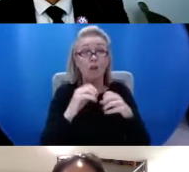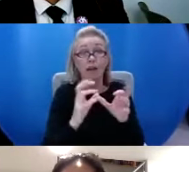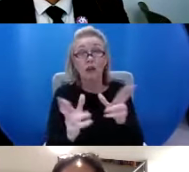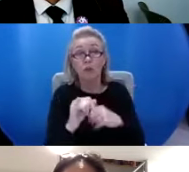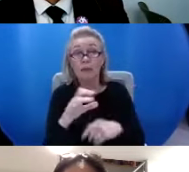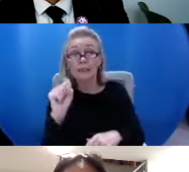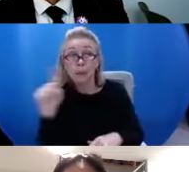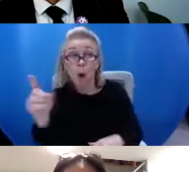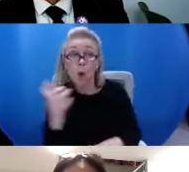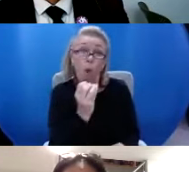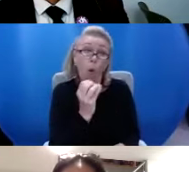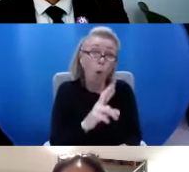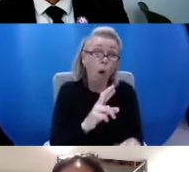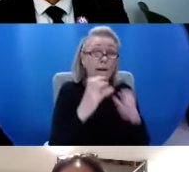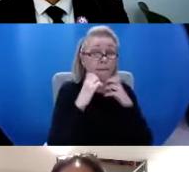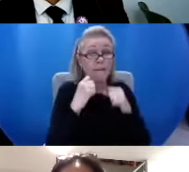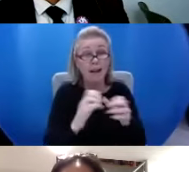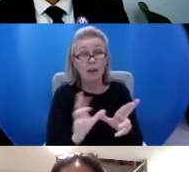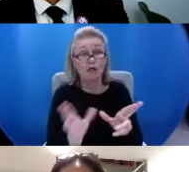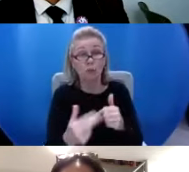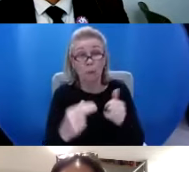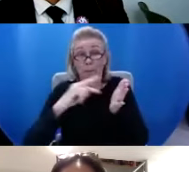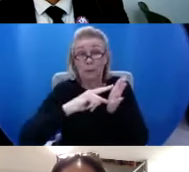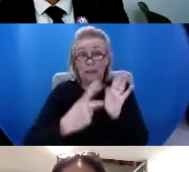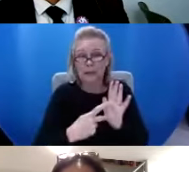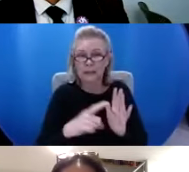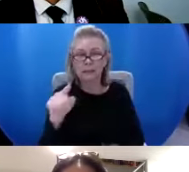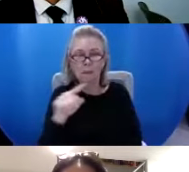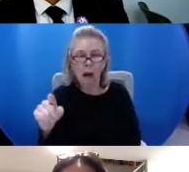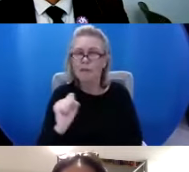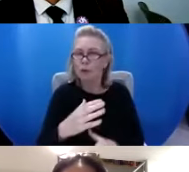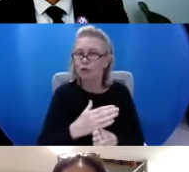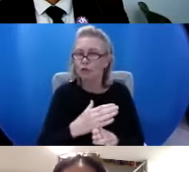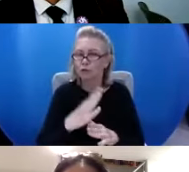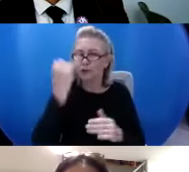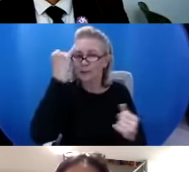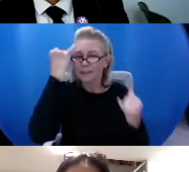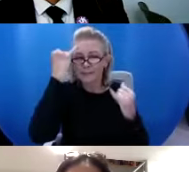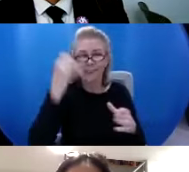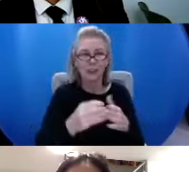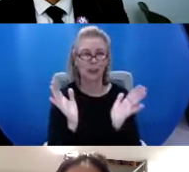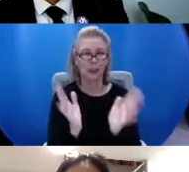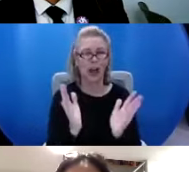If you could share these ideas in the chat, that would be great, because I wan to